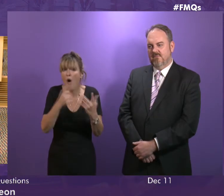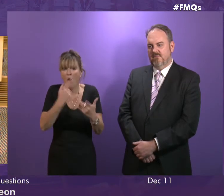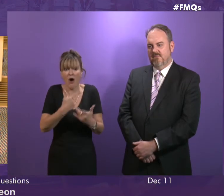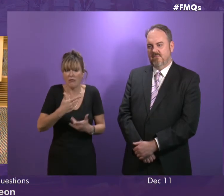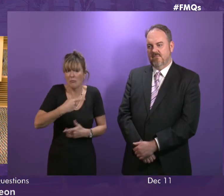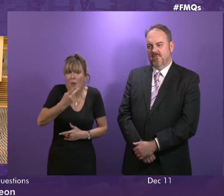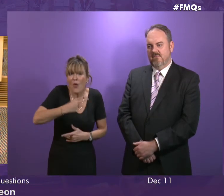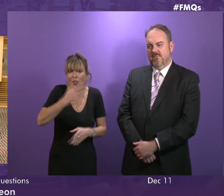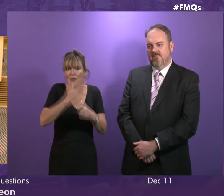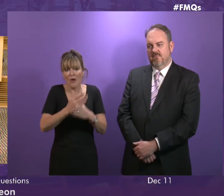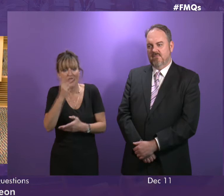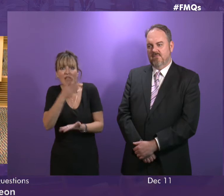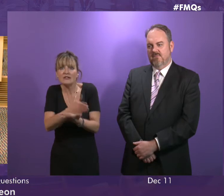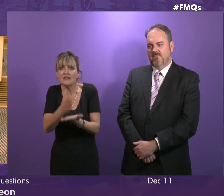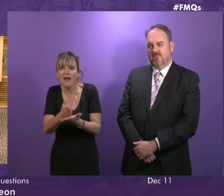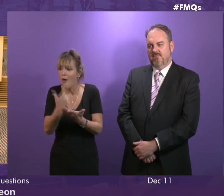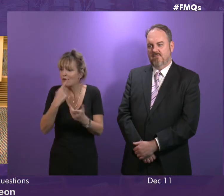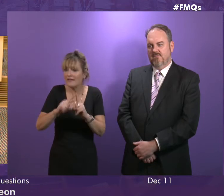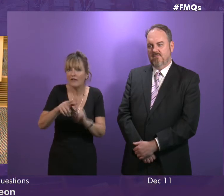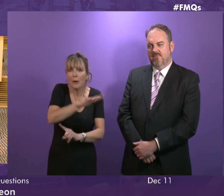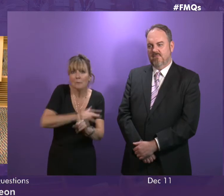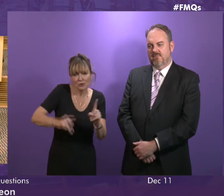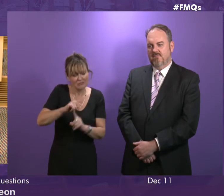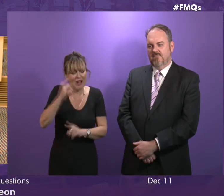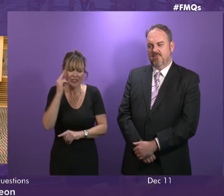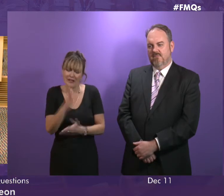and communities across the country, this is definitely an issue that we have to do more